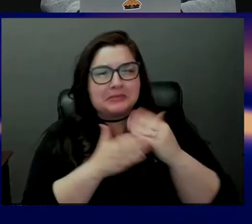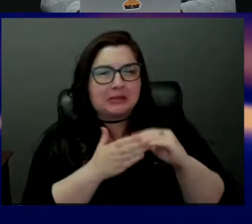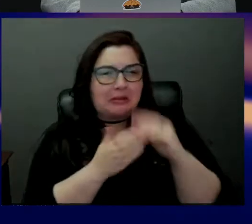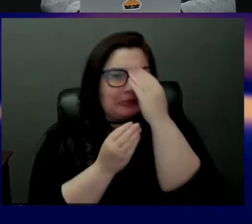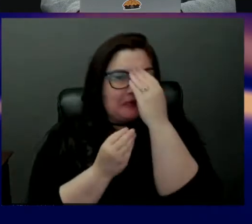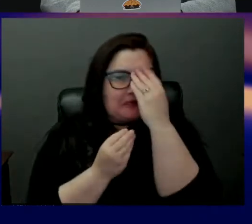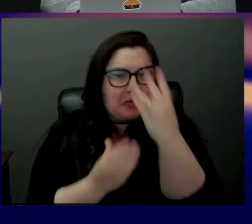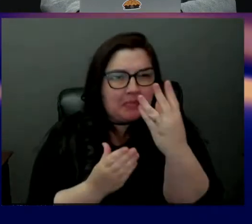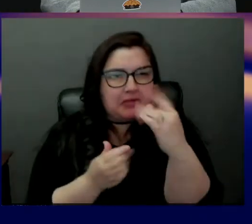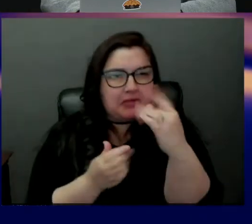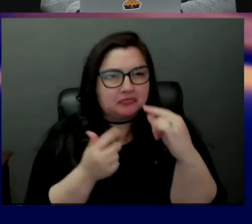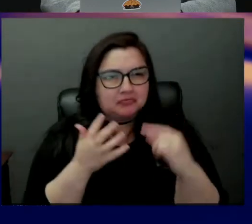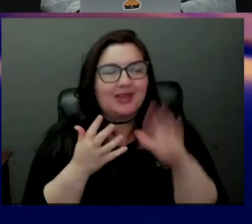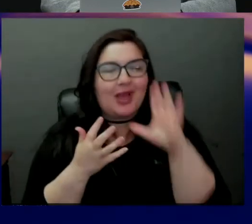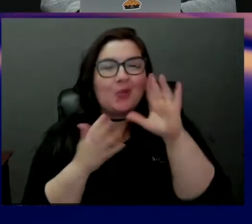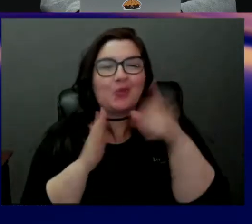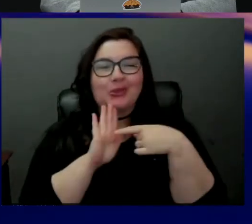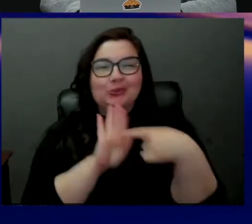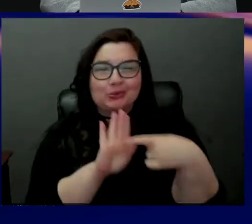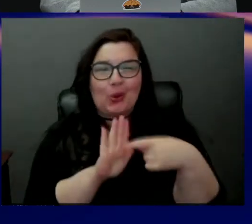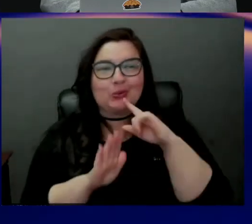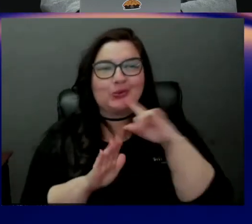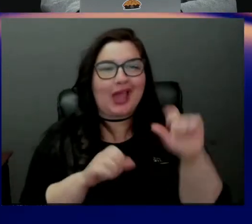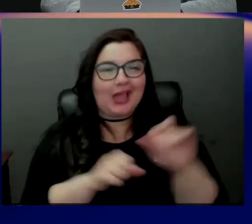But let me show you the actual learning,